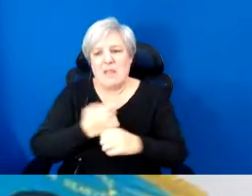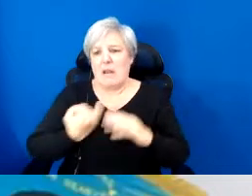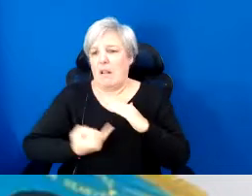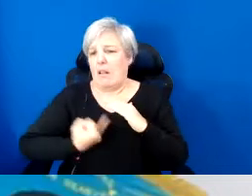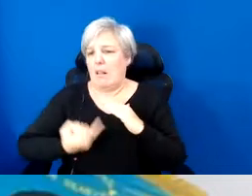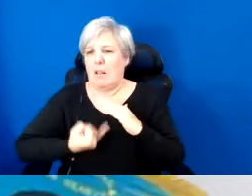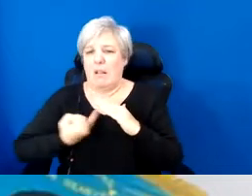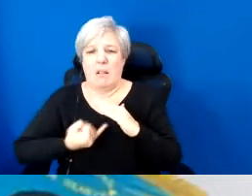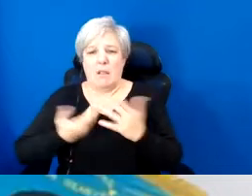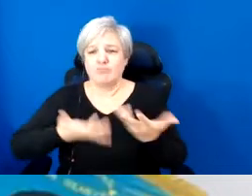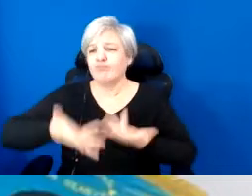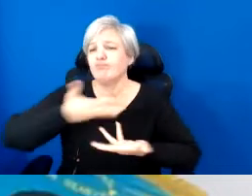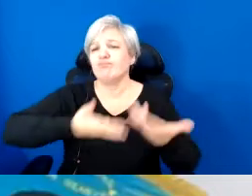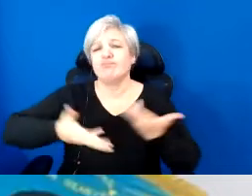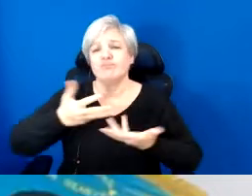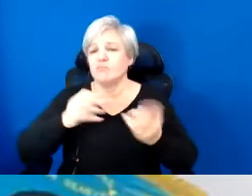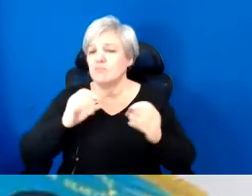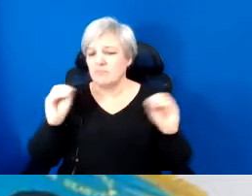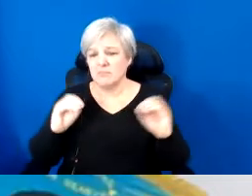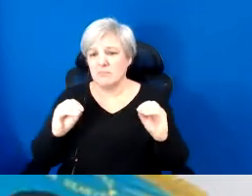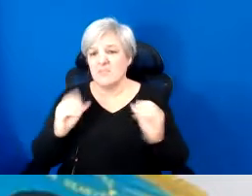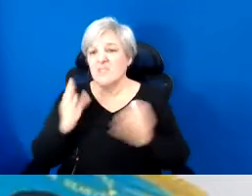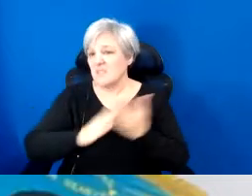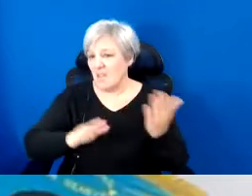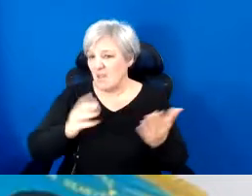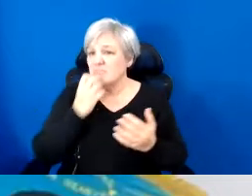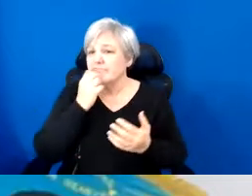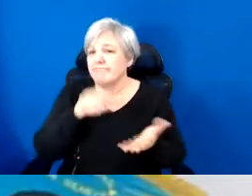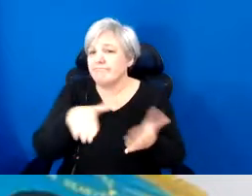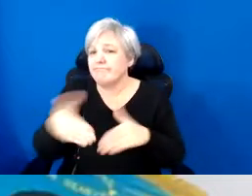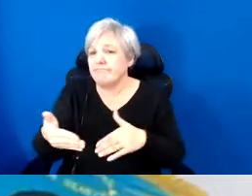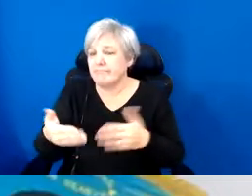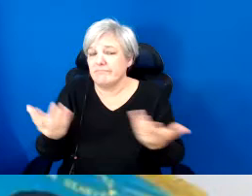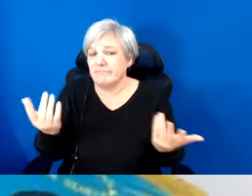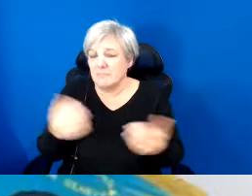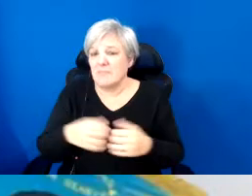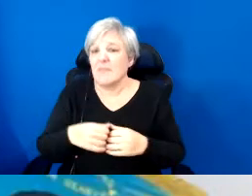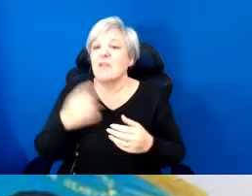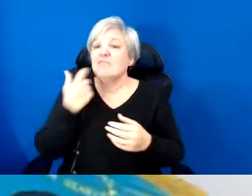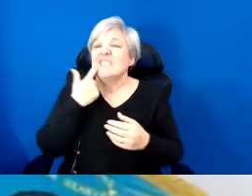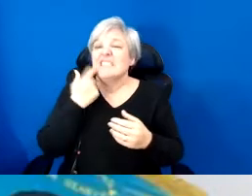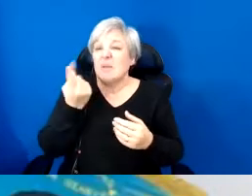We also experienced loss of loved ones. In a recent study, it's shown that we are